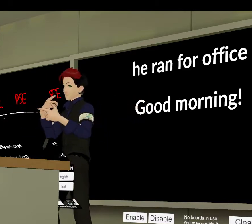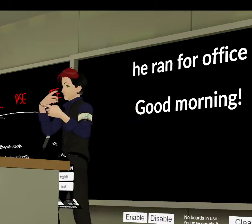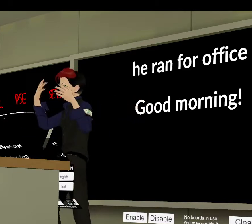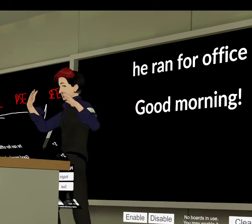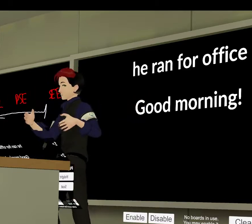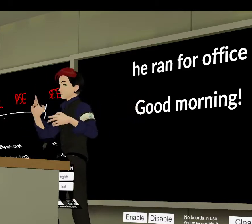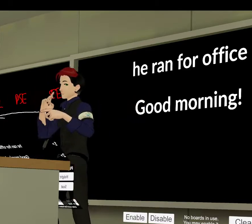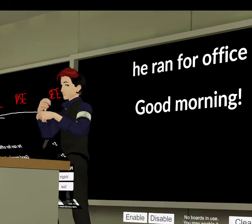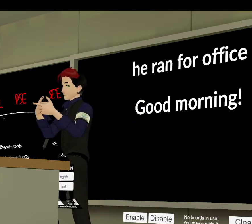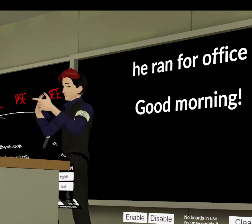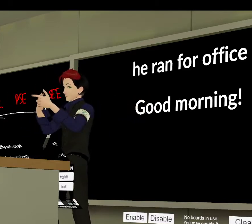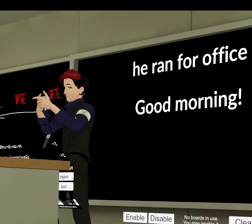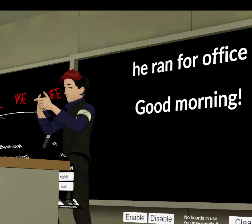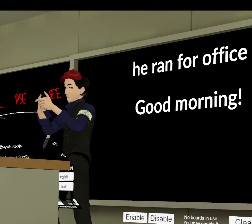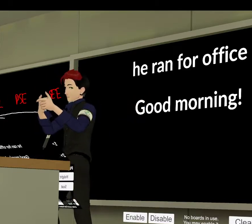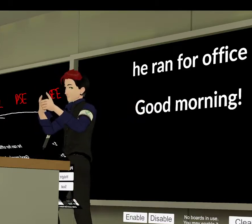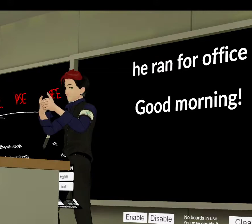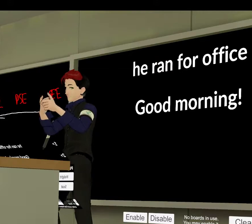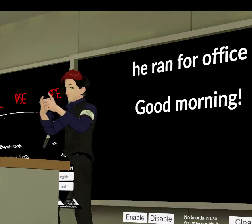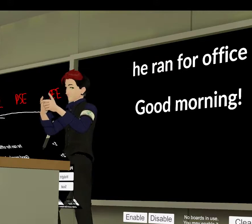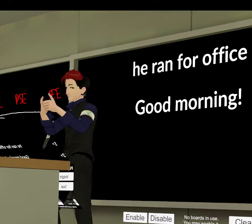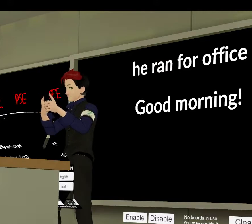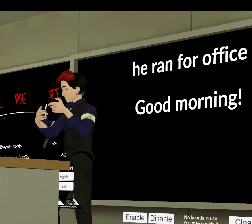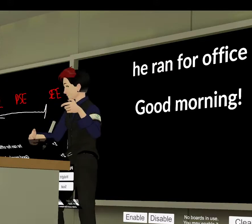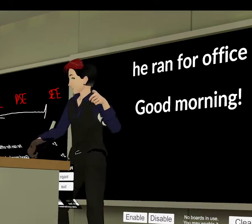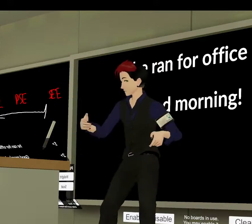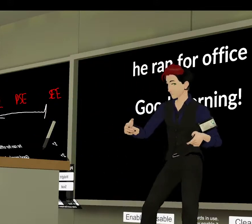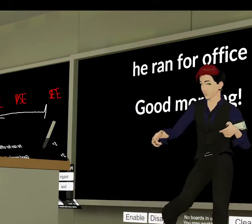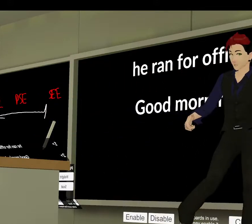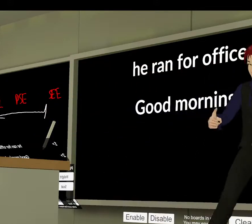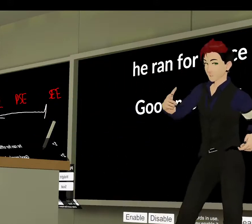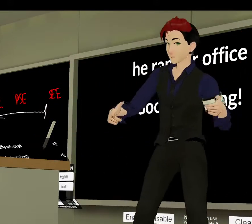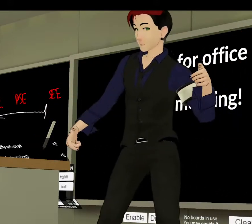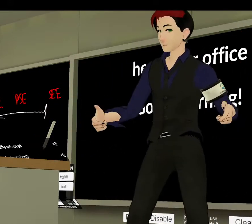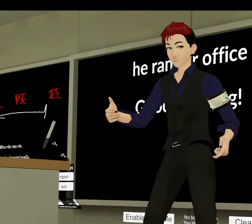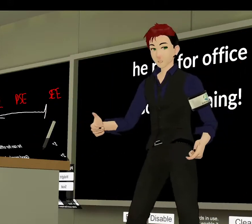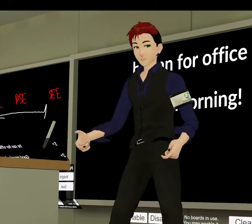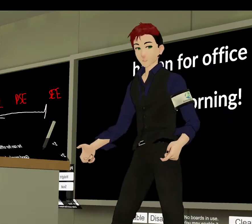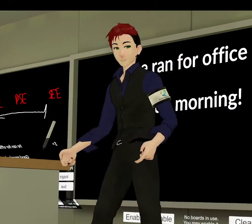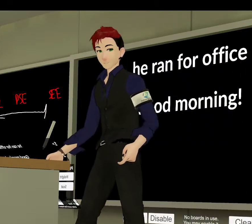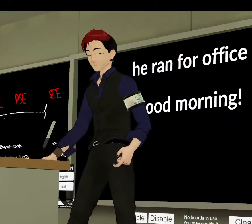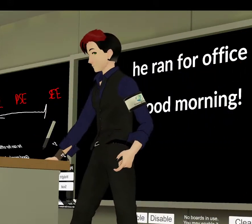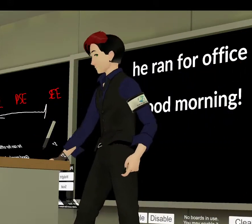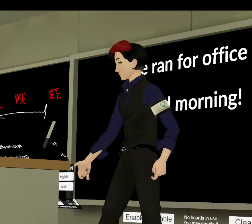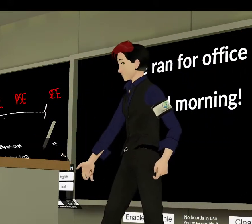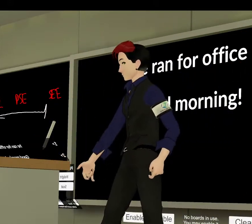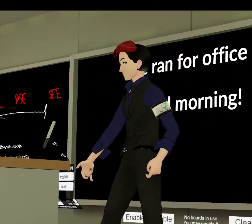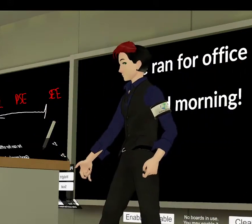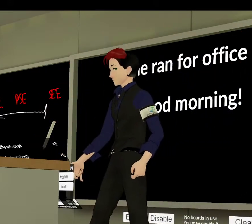is this person actually running ? are they jogging for office ?